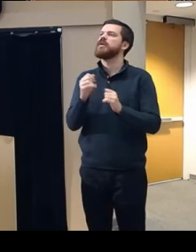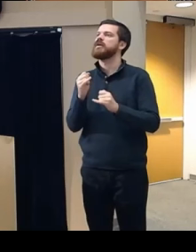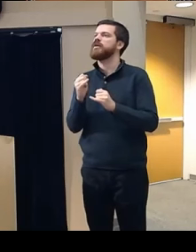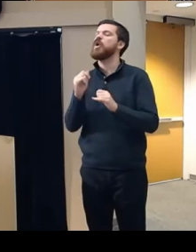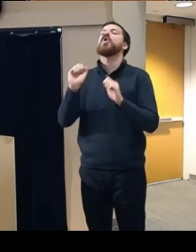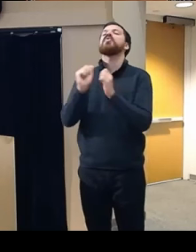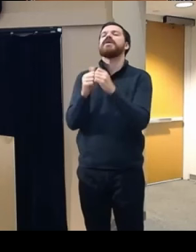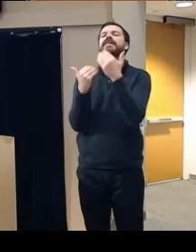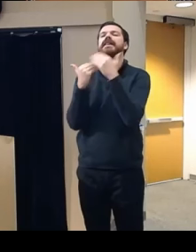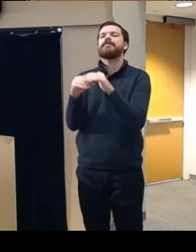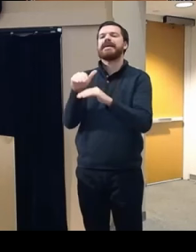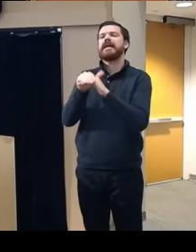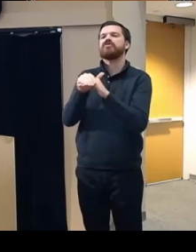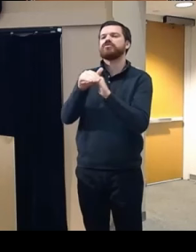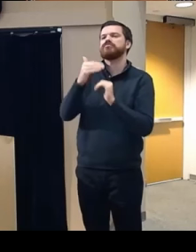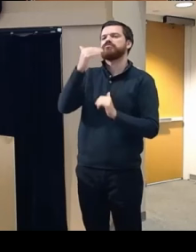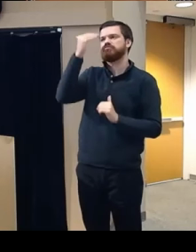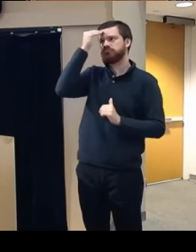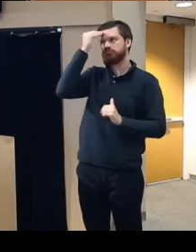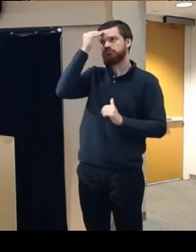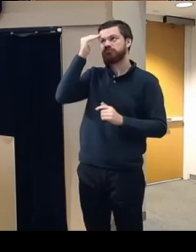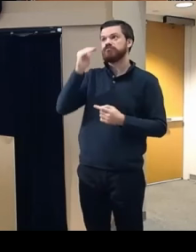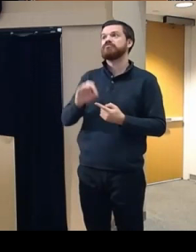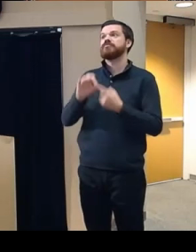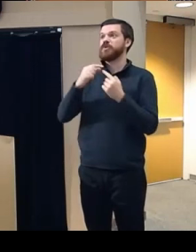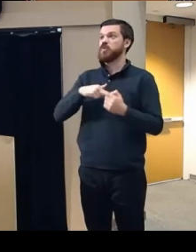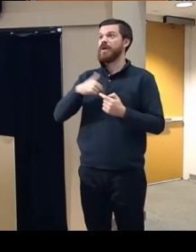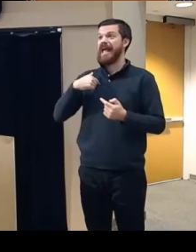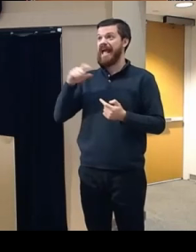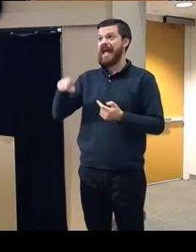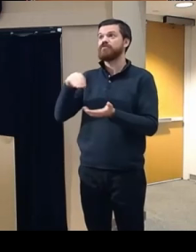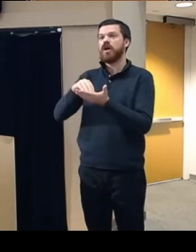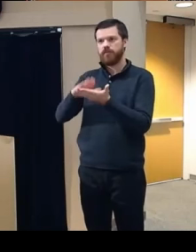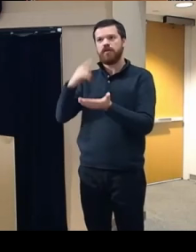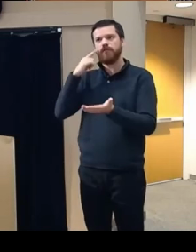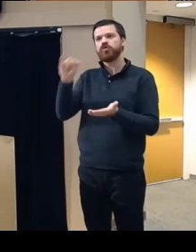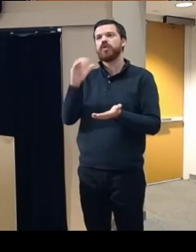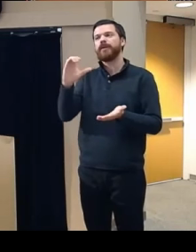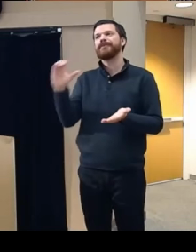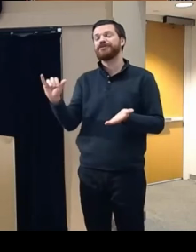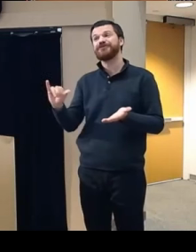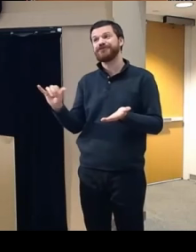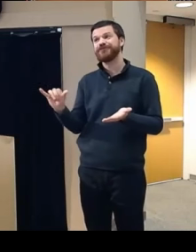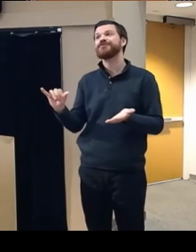English proficiency and especially since we also have to document for joint commission and uh New